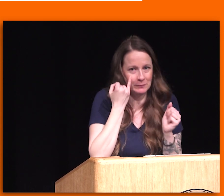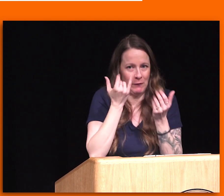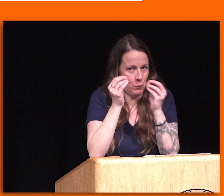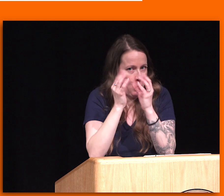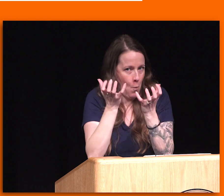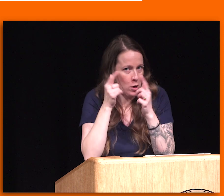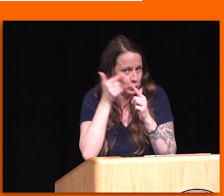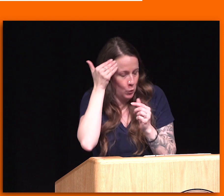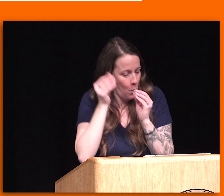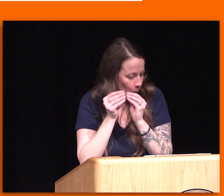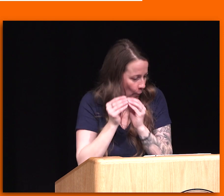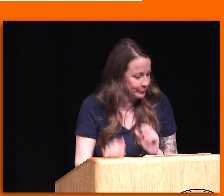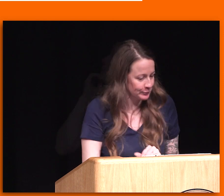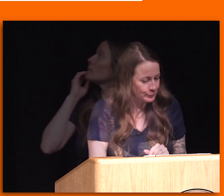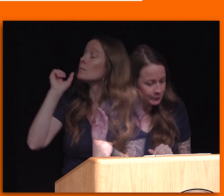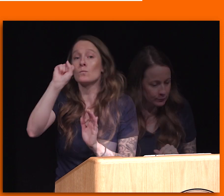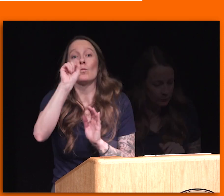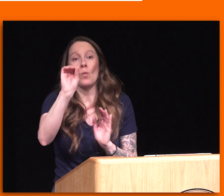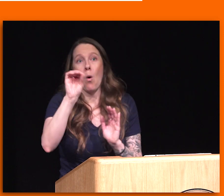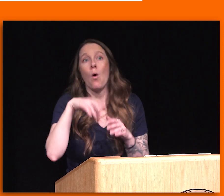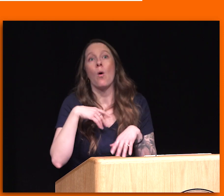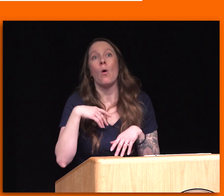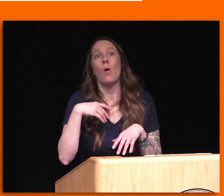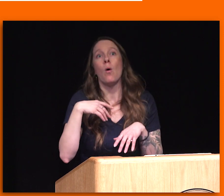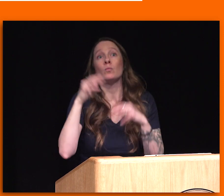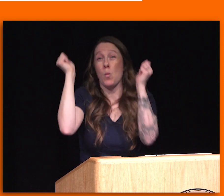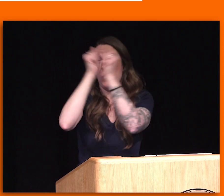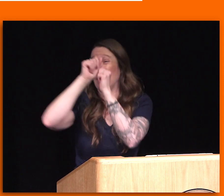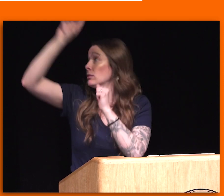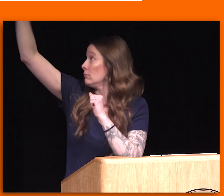if you want to talk about different reasons and points and tips.